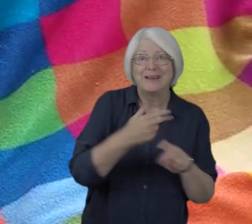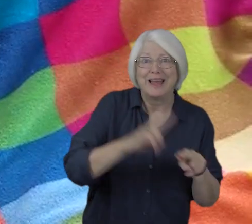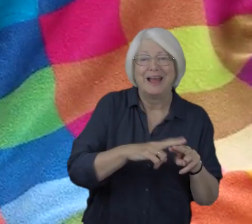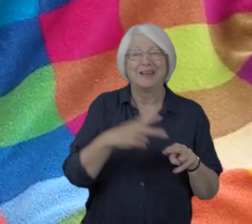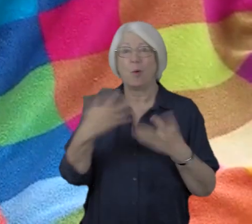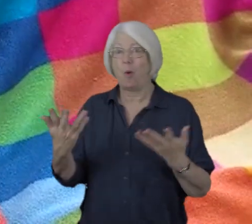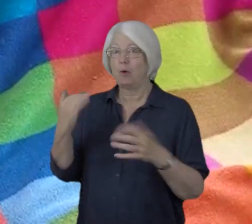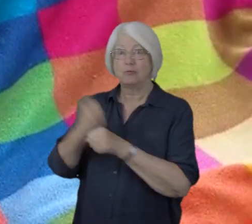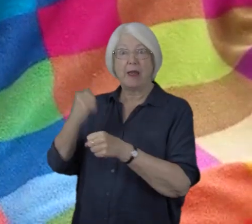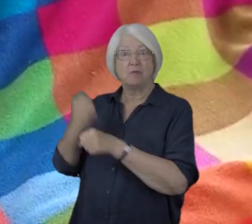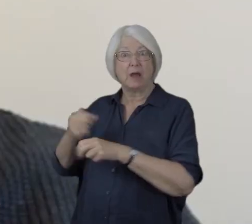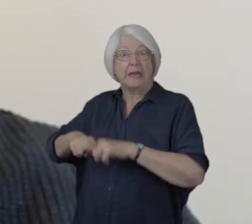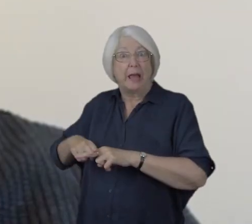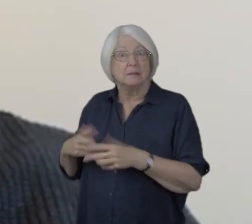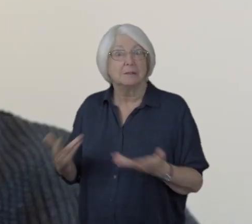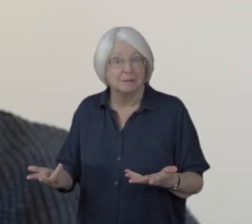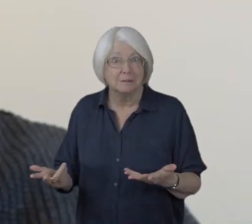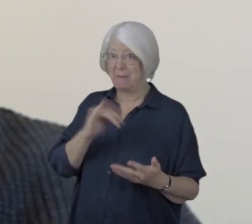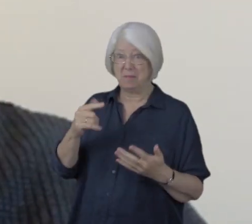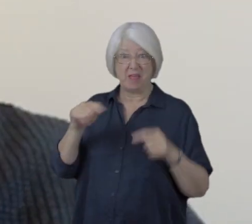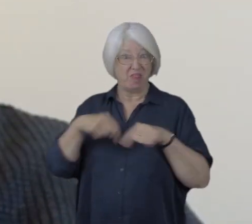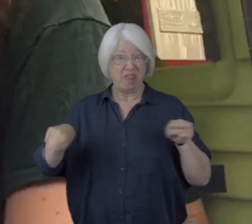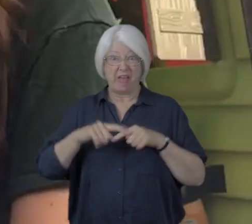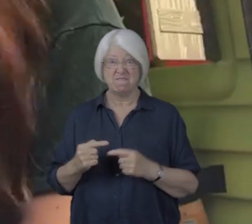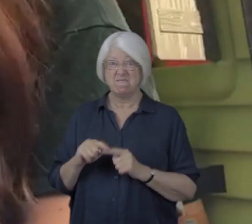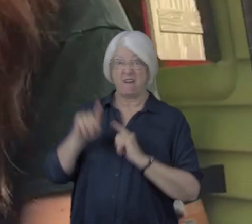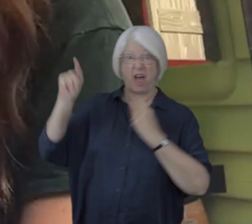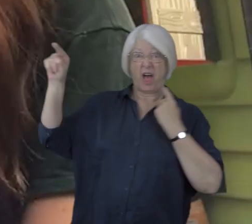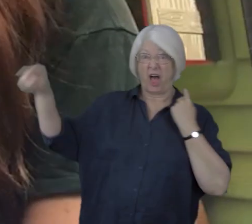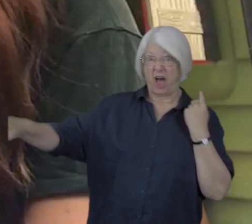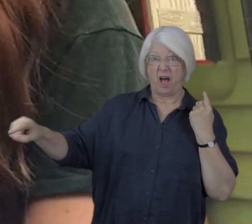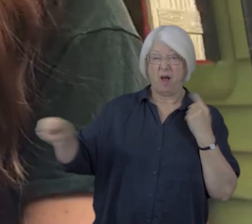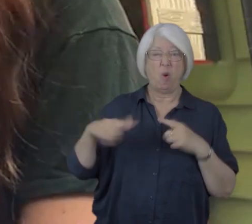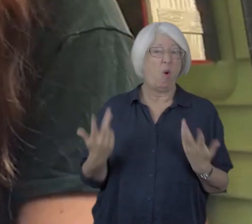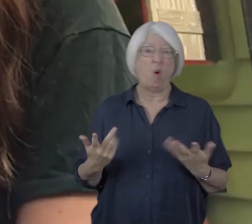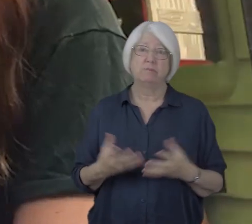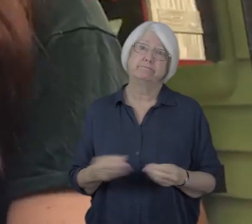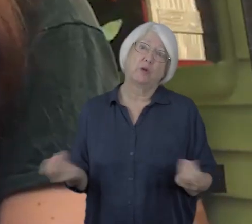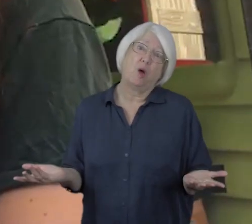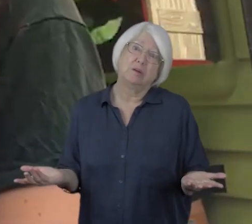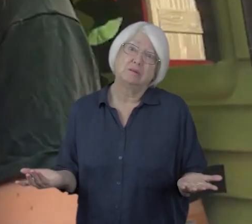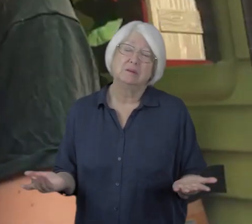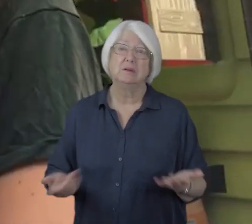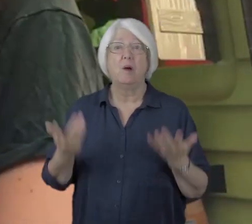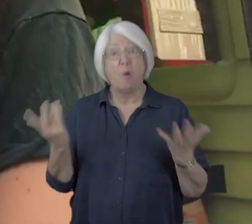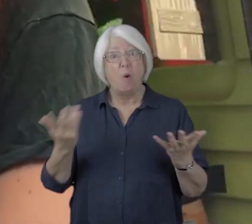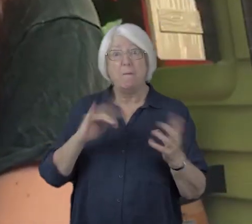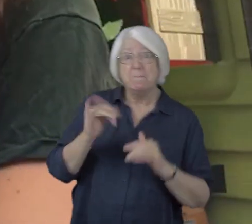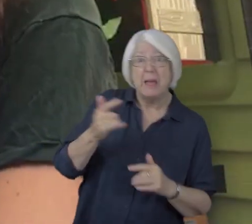might be far away. Or not with us anymore. Or we might be sad because life is hard right